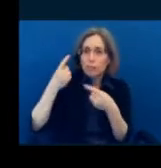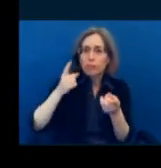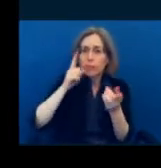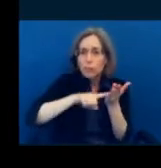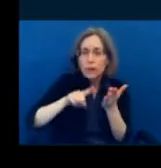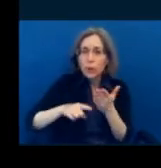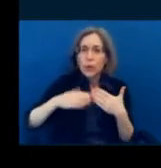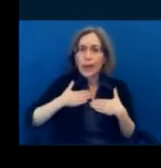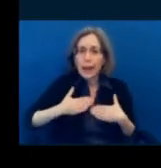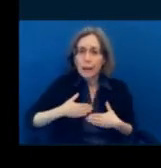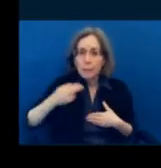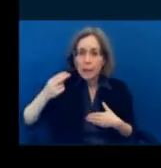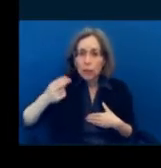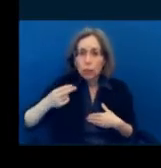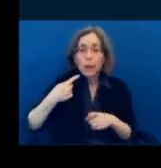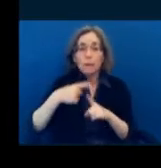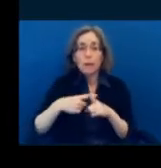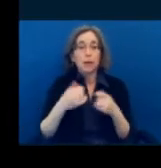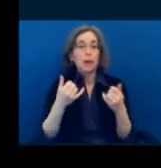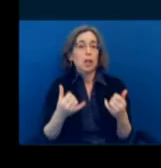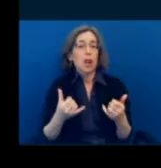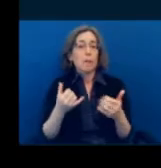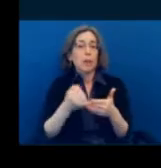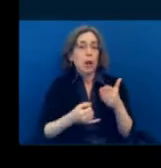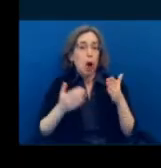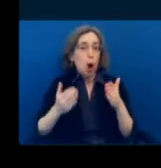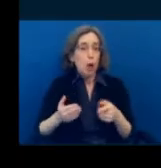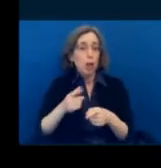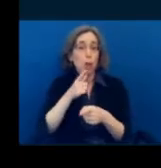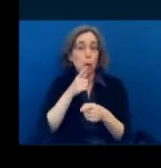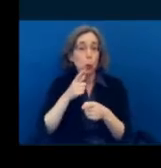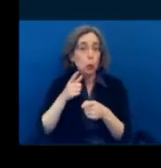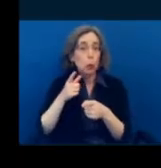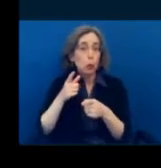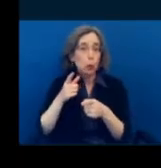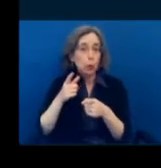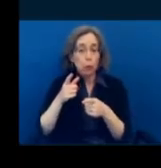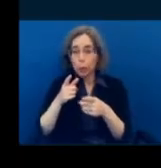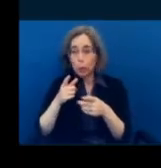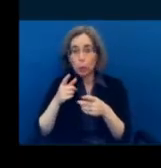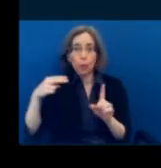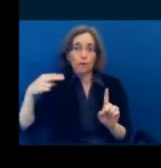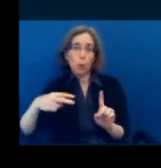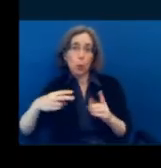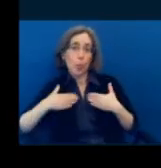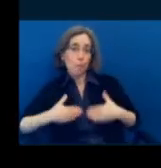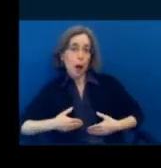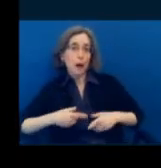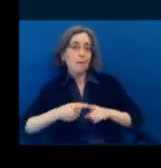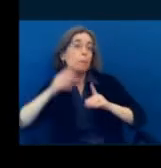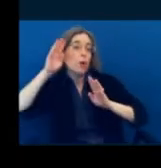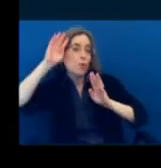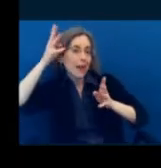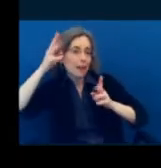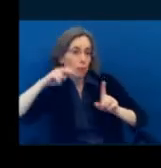AS WELL AS CONTEMPORARY ARTISTS WHO APPROACH THE BODY AND ANATOMY AND FROM A CREATIVE PERSPECTIVE. THE STUDY NOT ONLY INFLUENCED BY